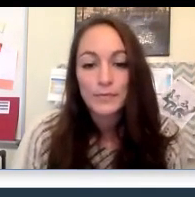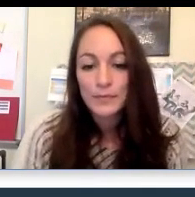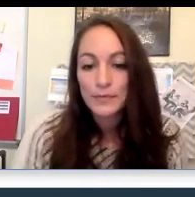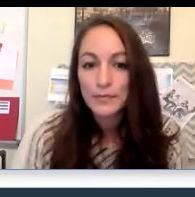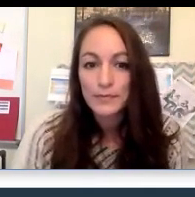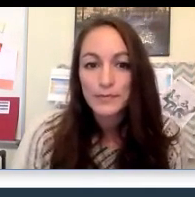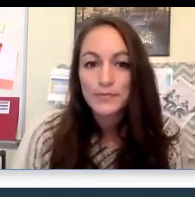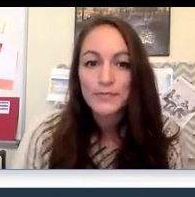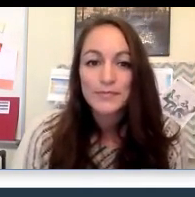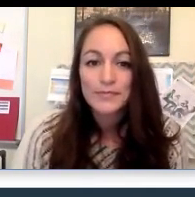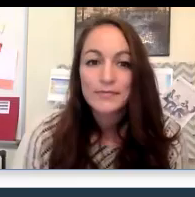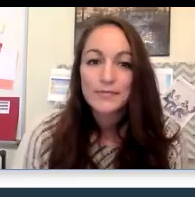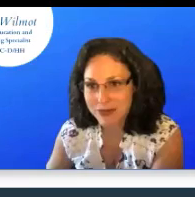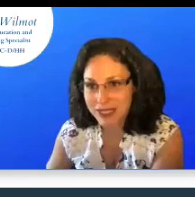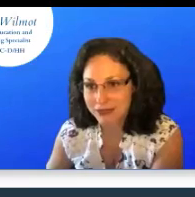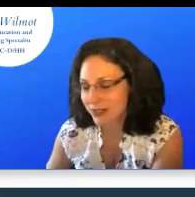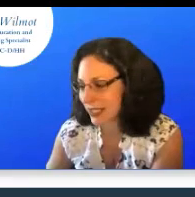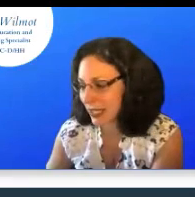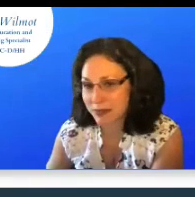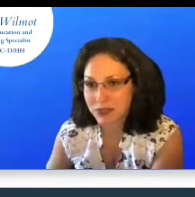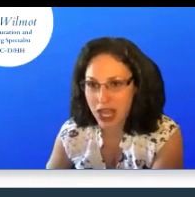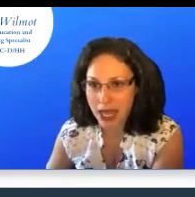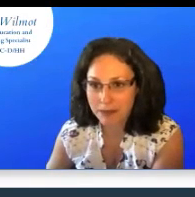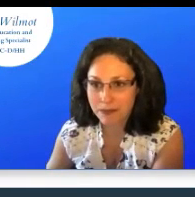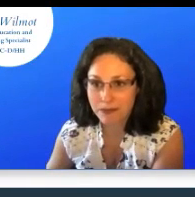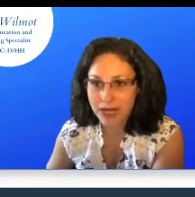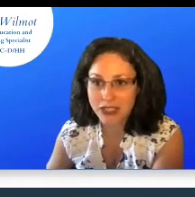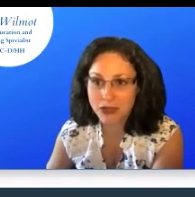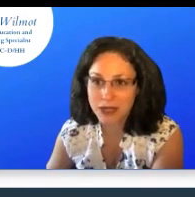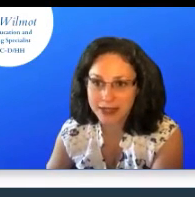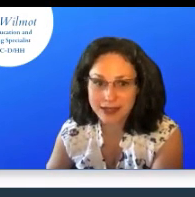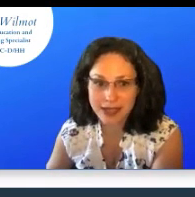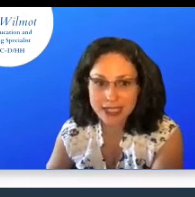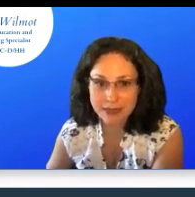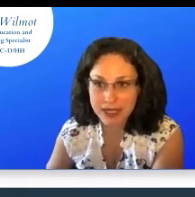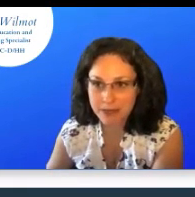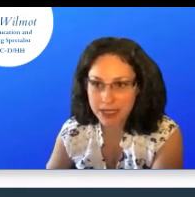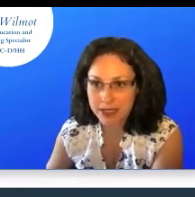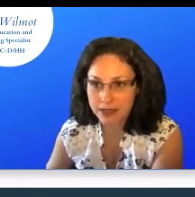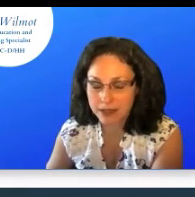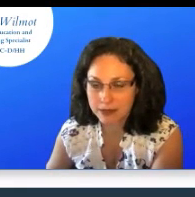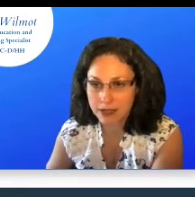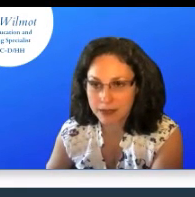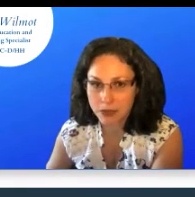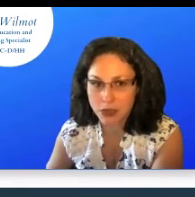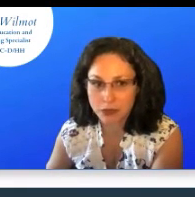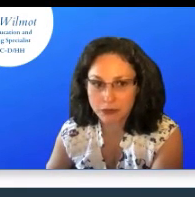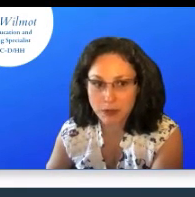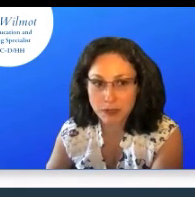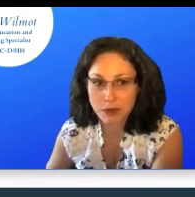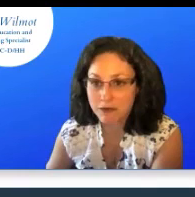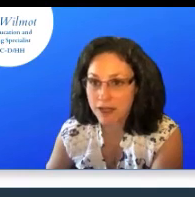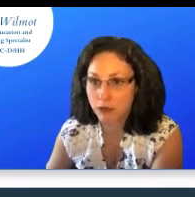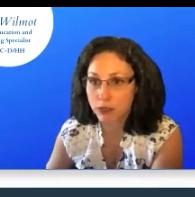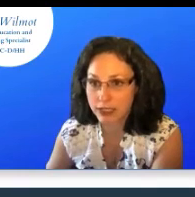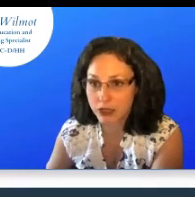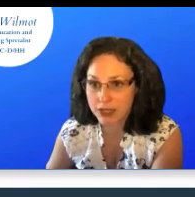[CARA] I'll give it a minute. But I do like that the SPP, the Student Performance Profile, really addresses